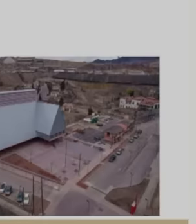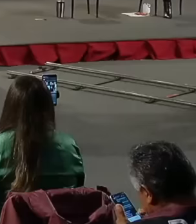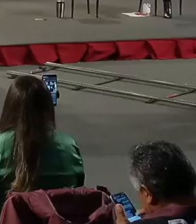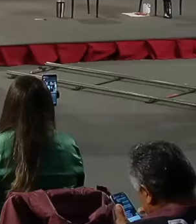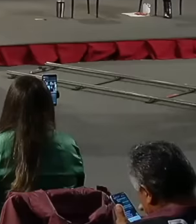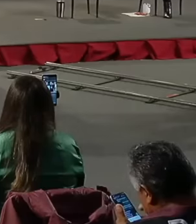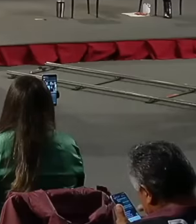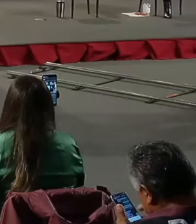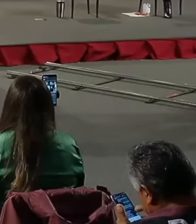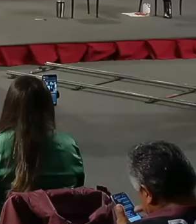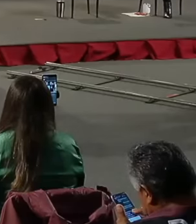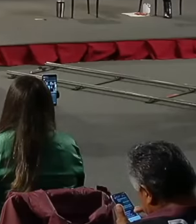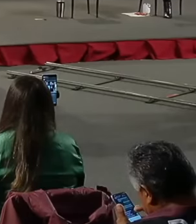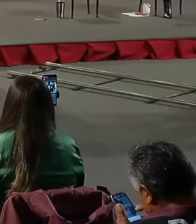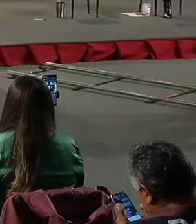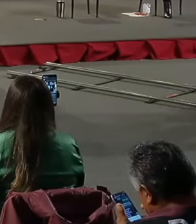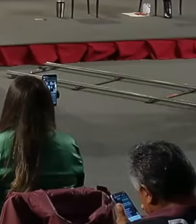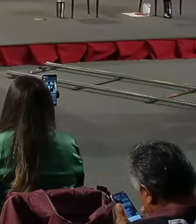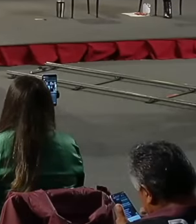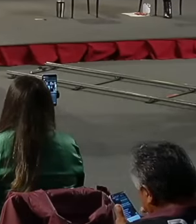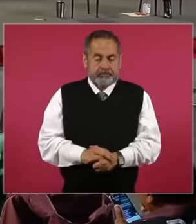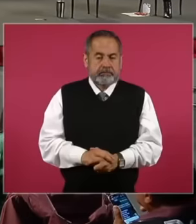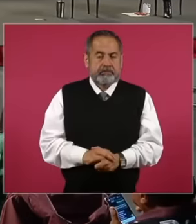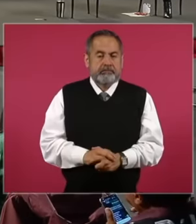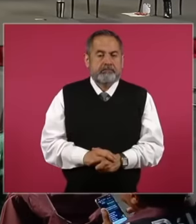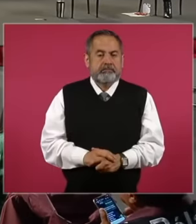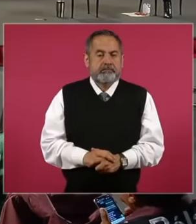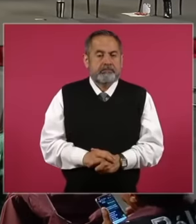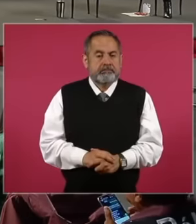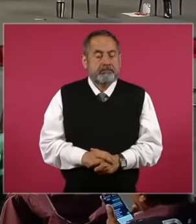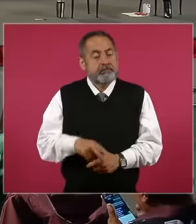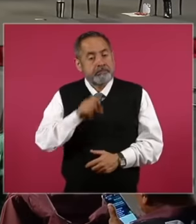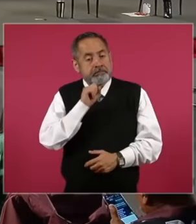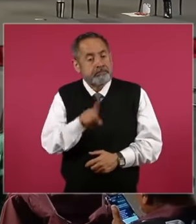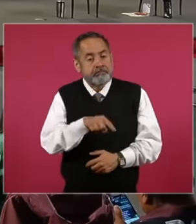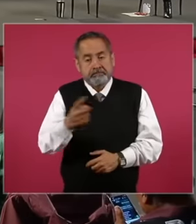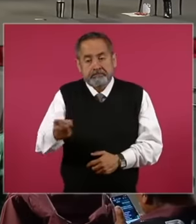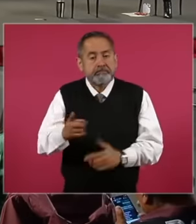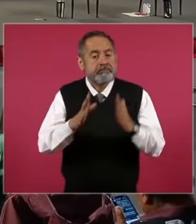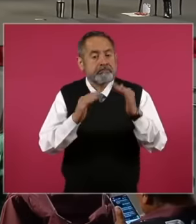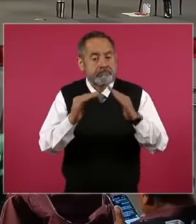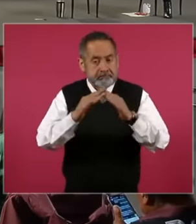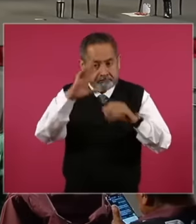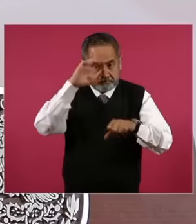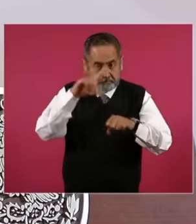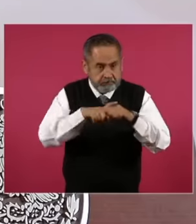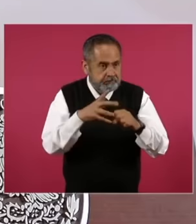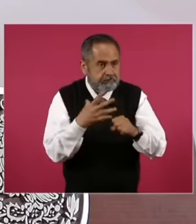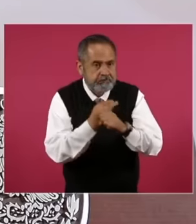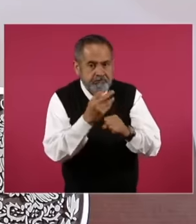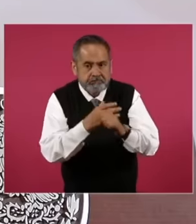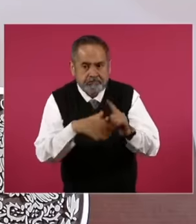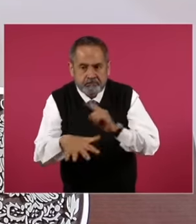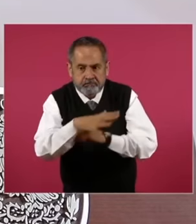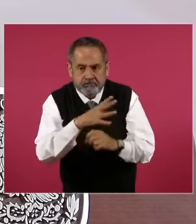that was completely remodeled and the house of culture and its entire surroundings, these works have already been